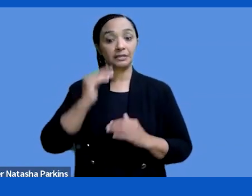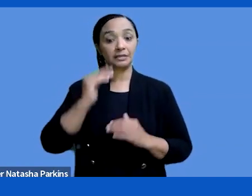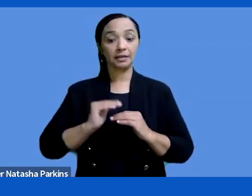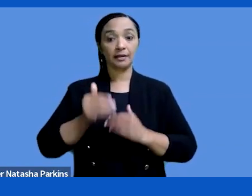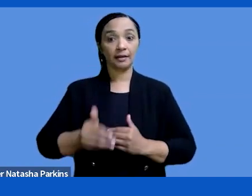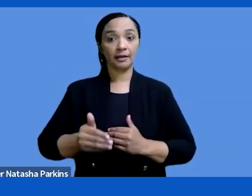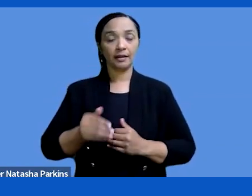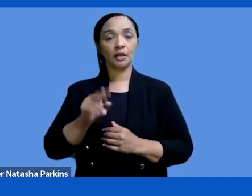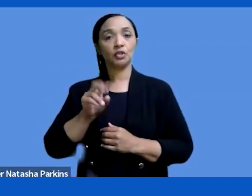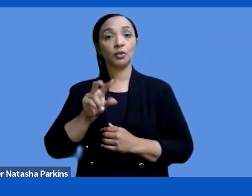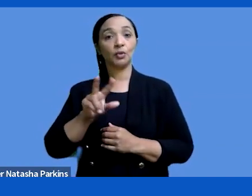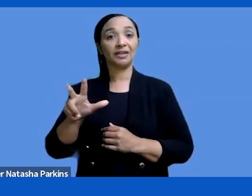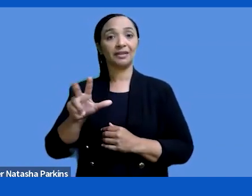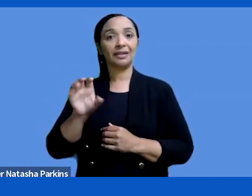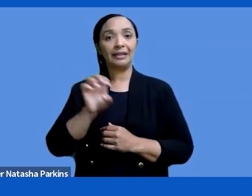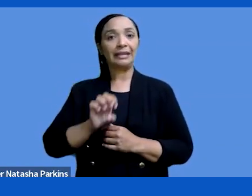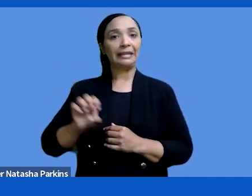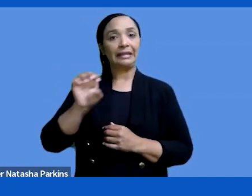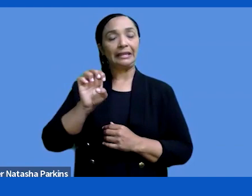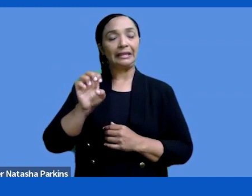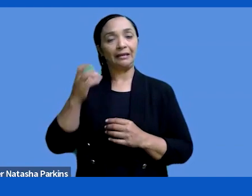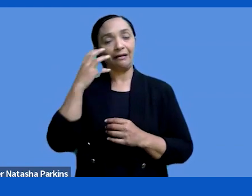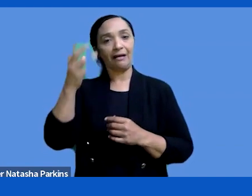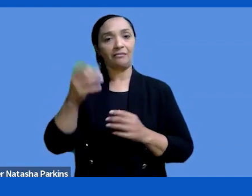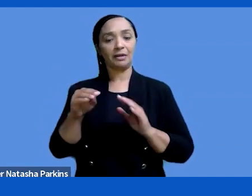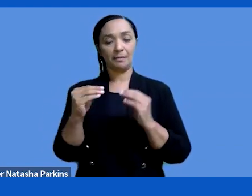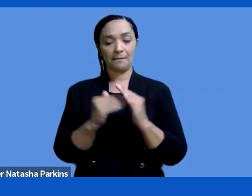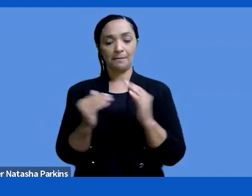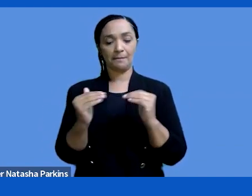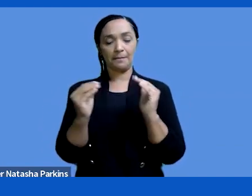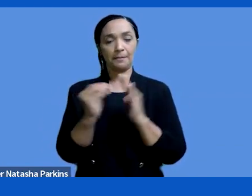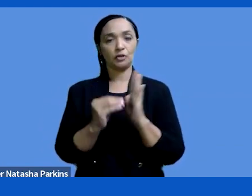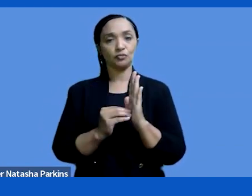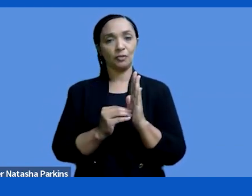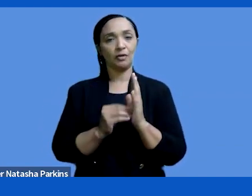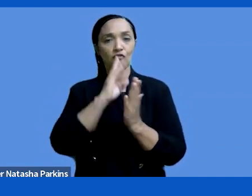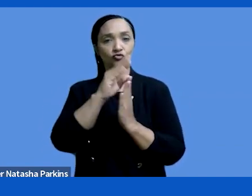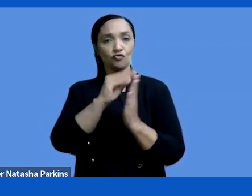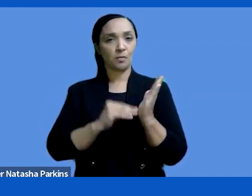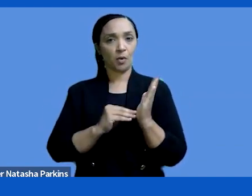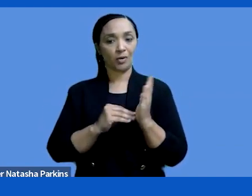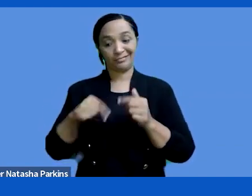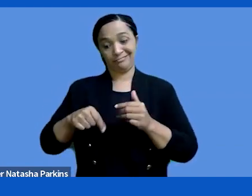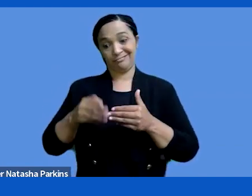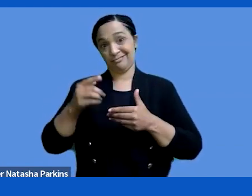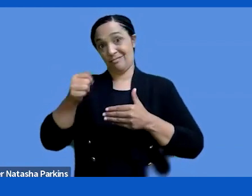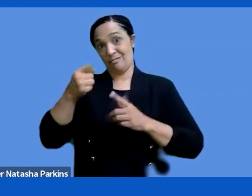reports expected by the end of this month. We're eager to see what progress has been made since